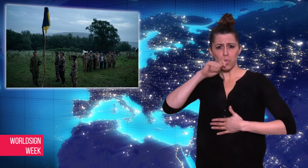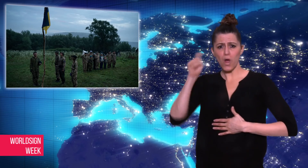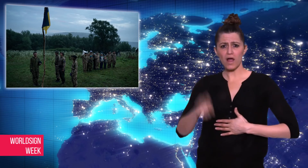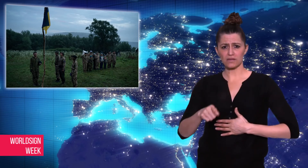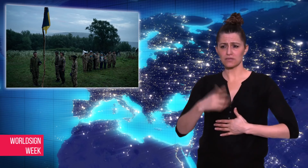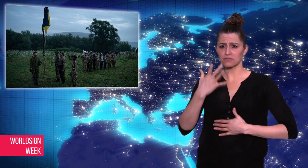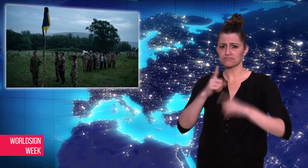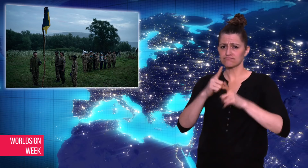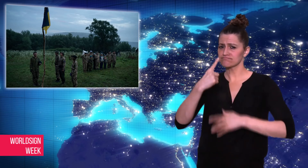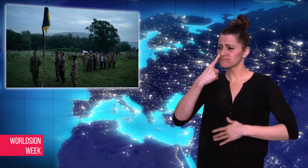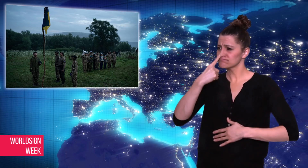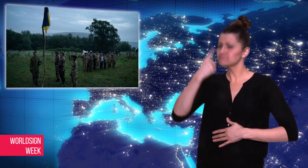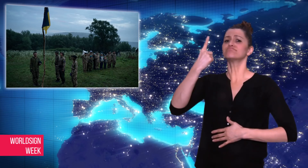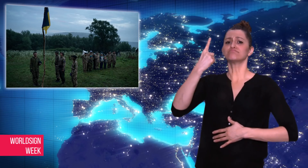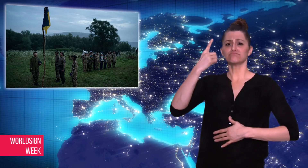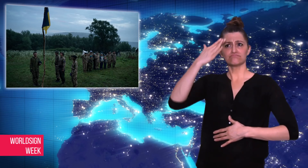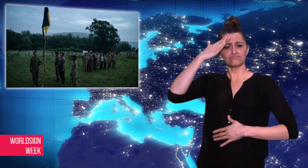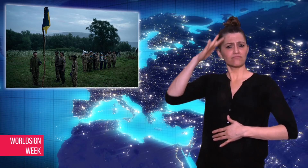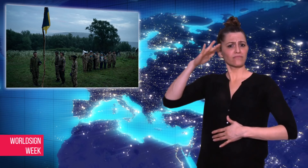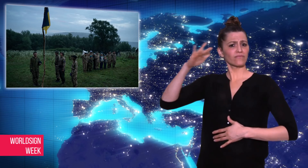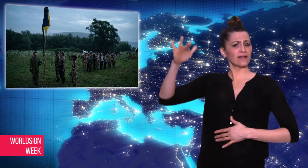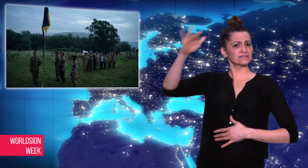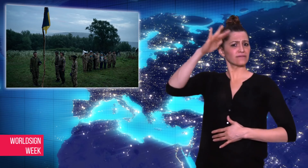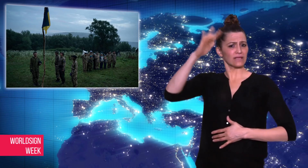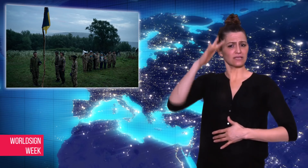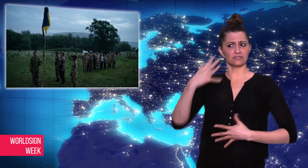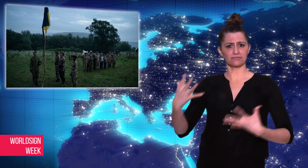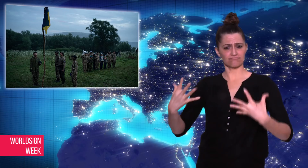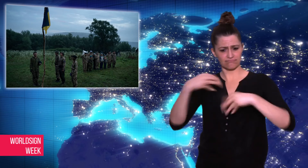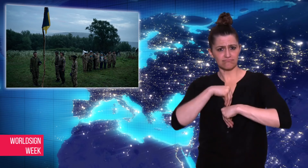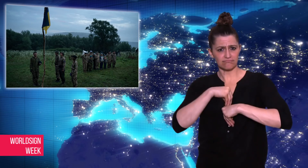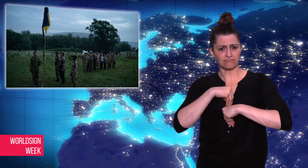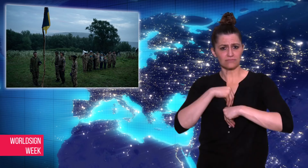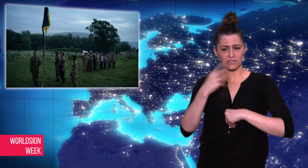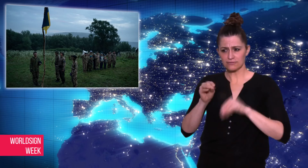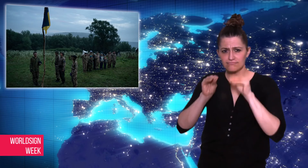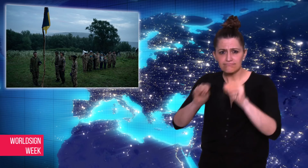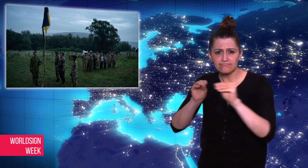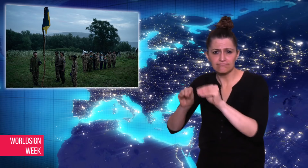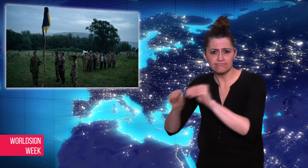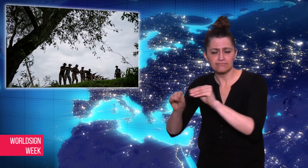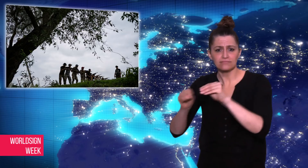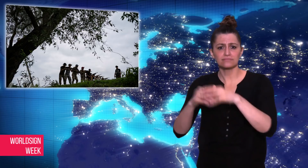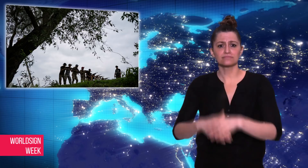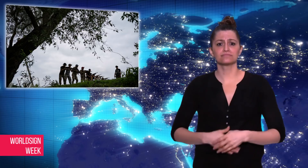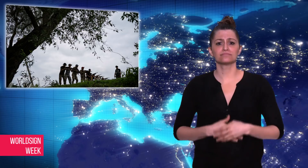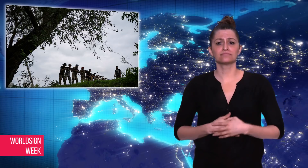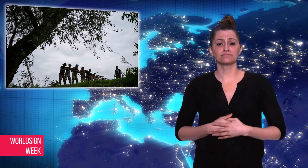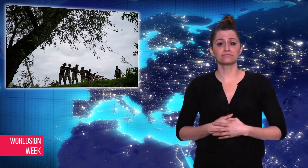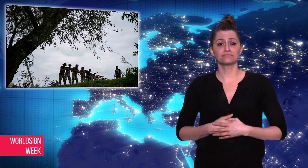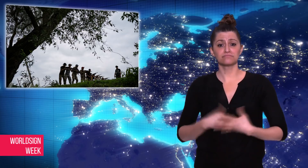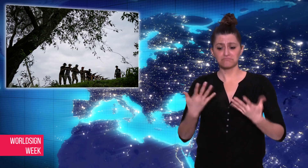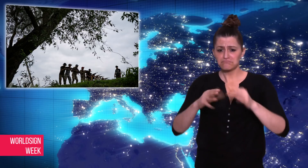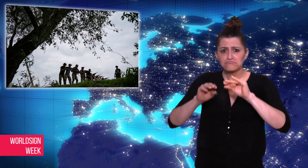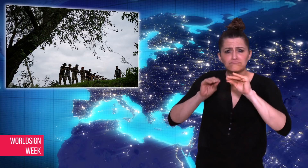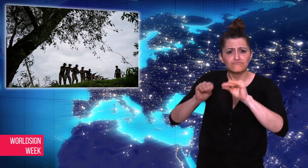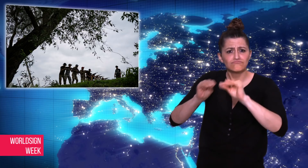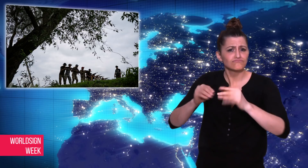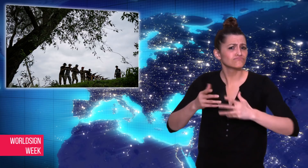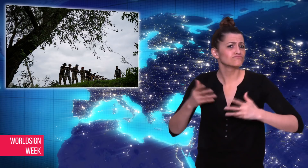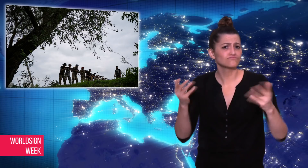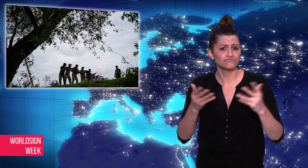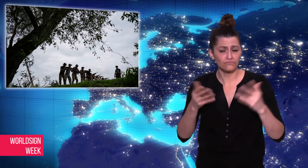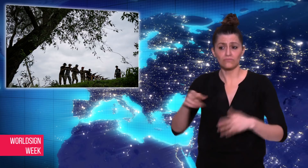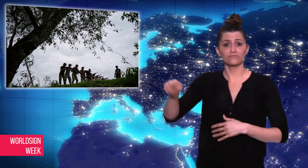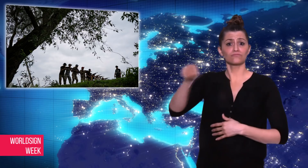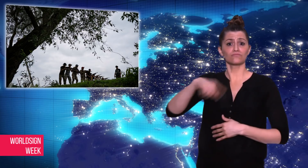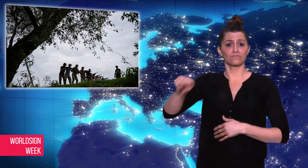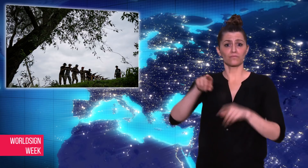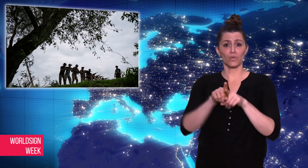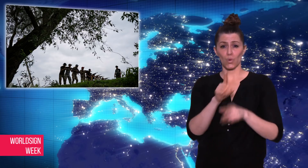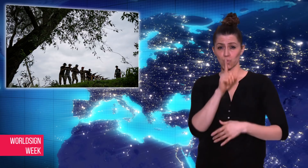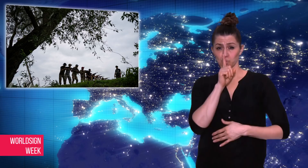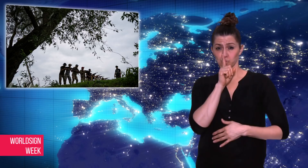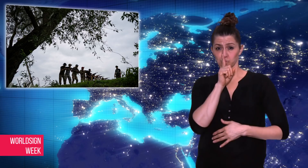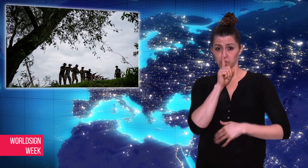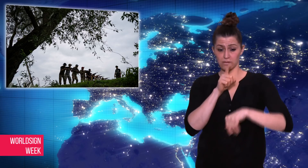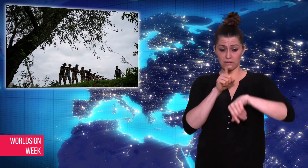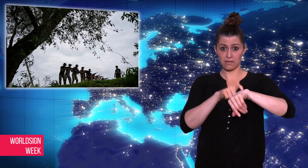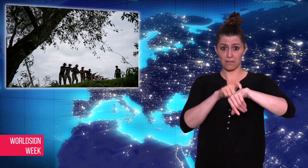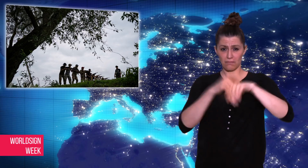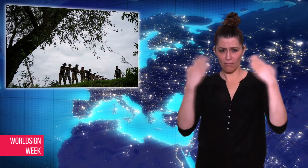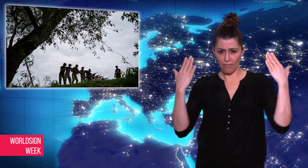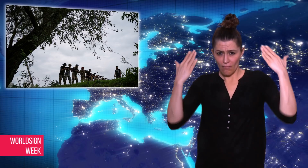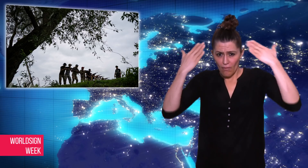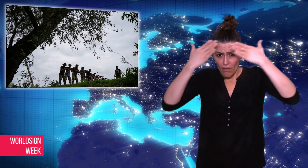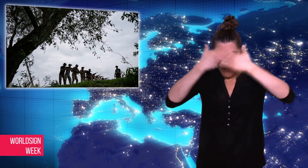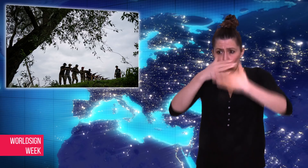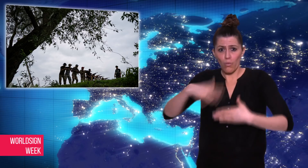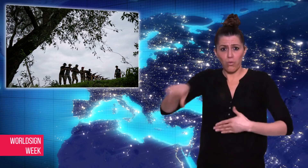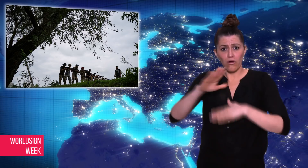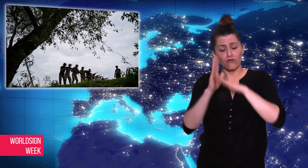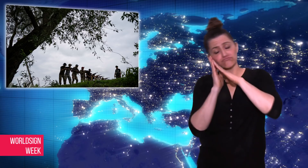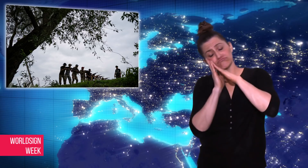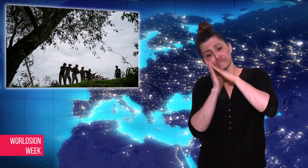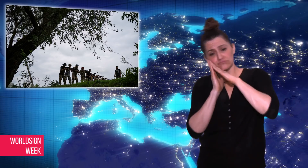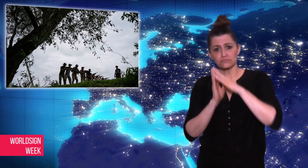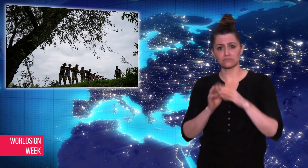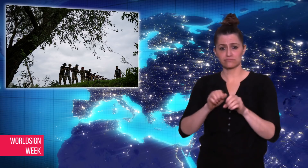from Russians, and to spread nationalist ideology.